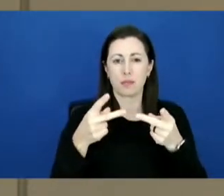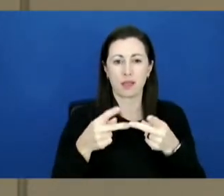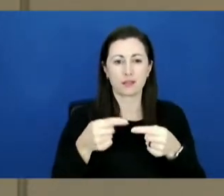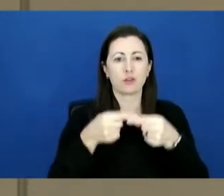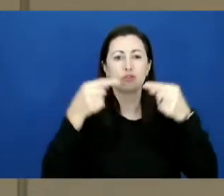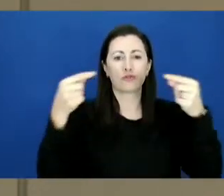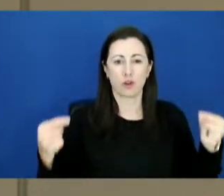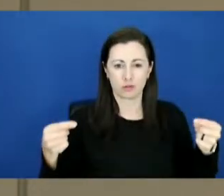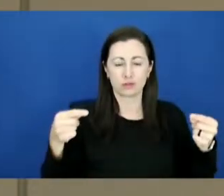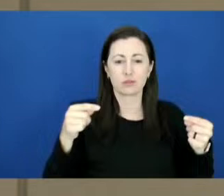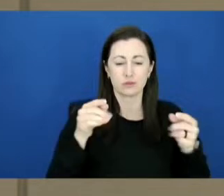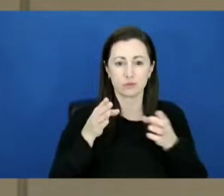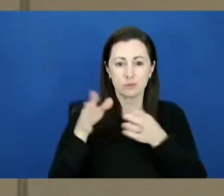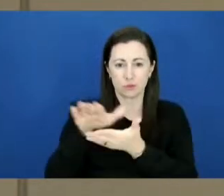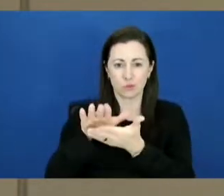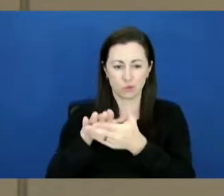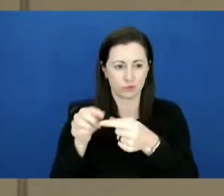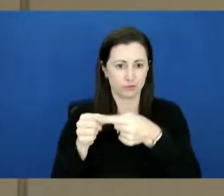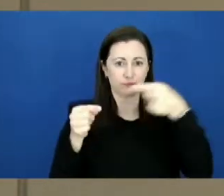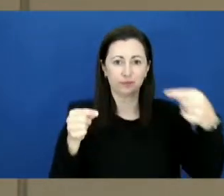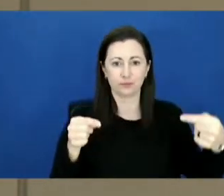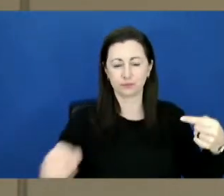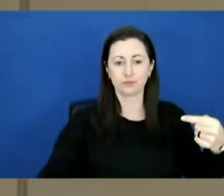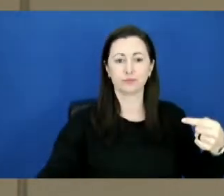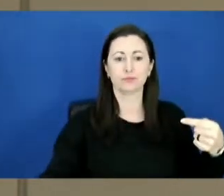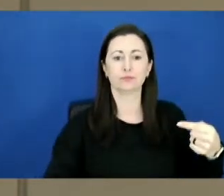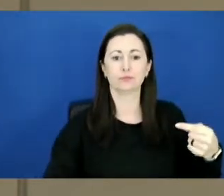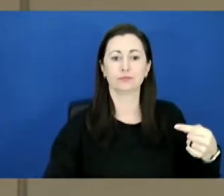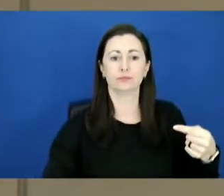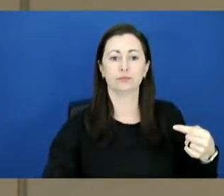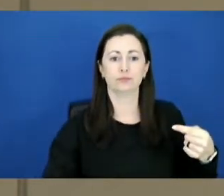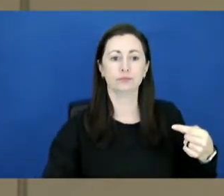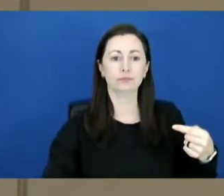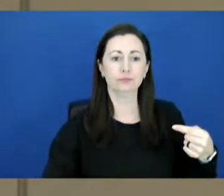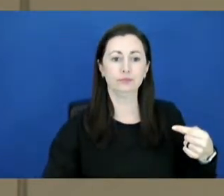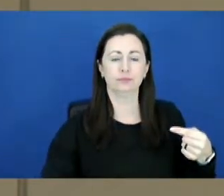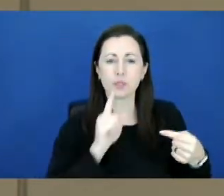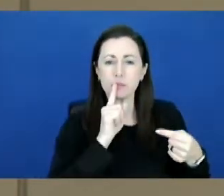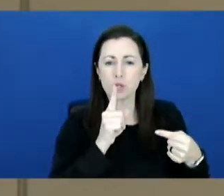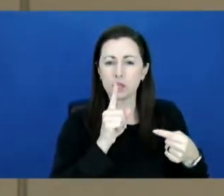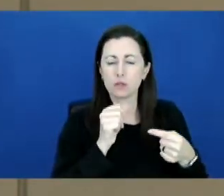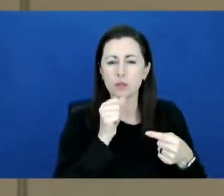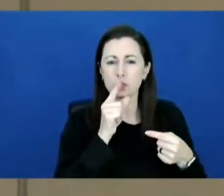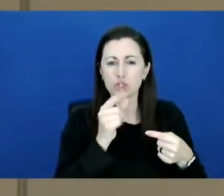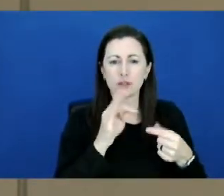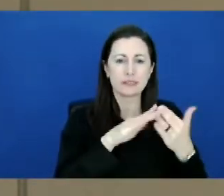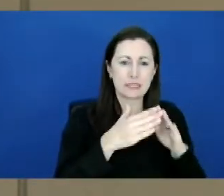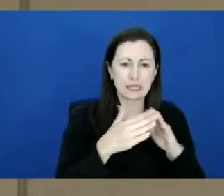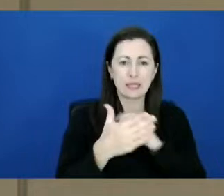LITTLE PLACE RIGHT ACROSS FROM BRUNS AVENUE SCHOOL. THAT'S RIGHT.